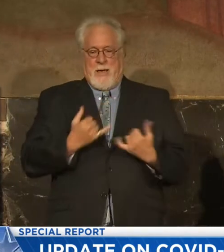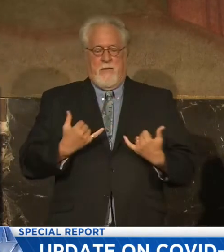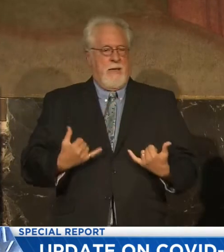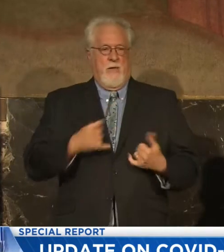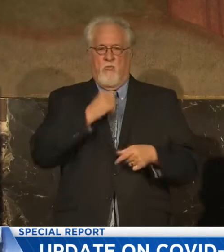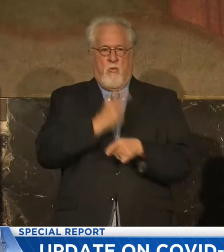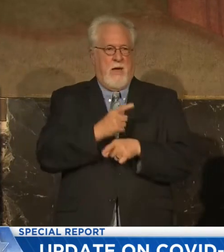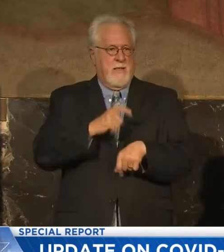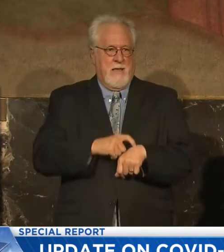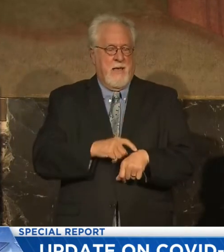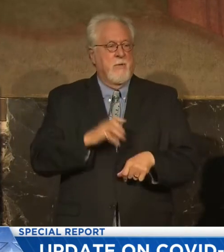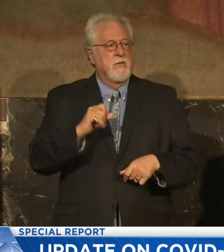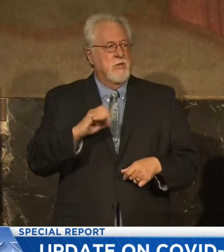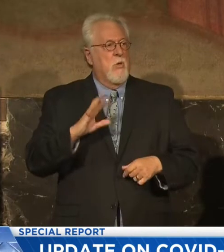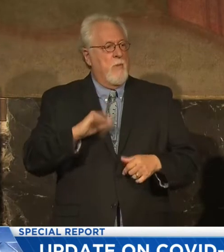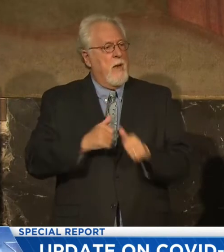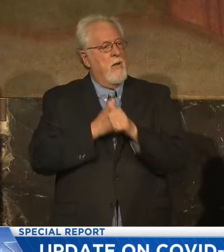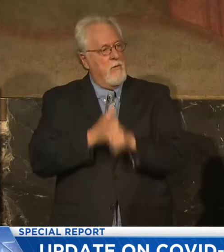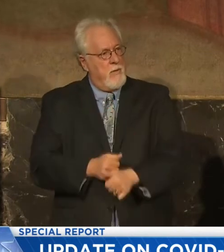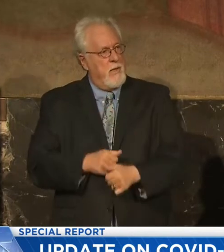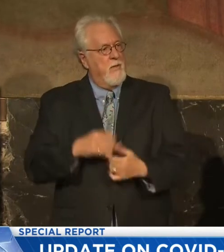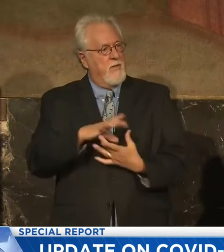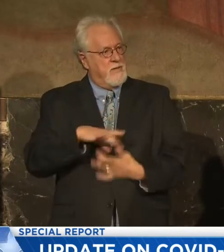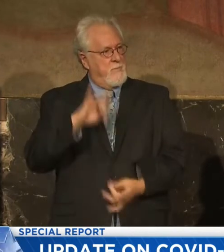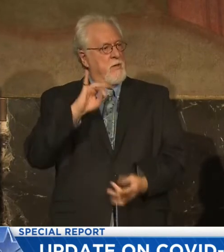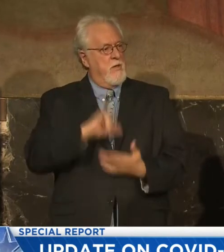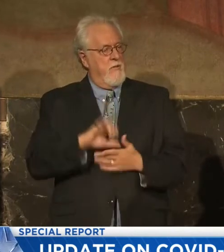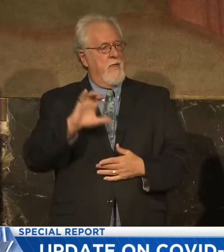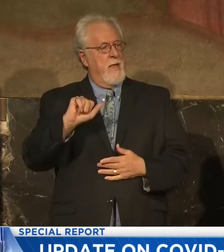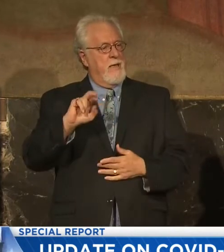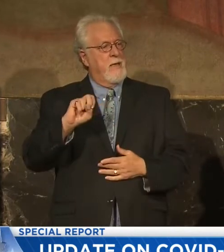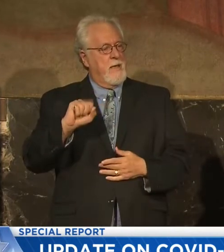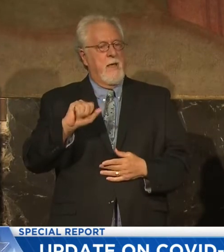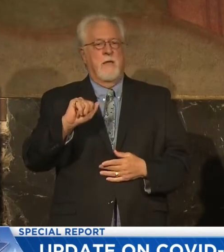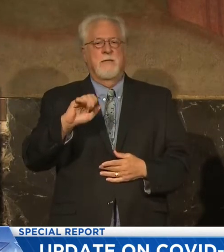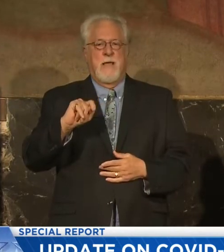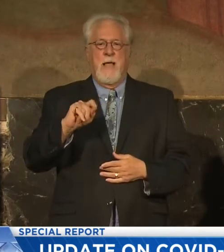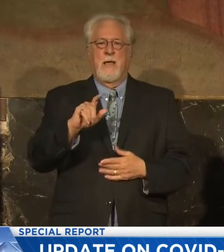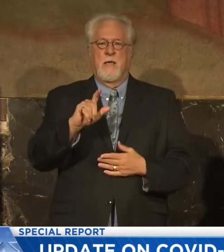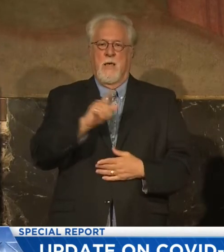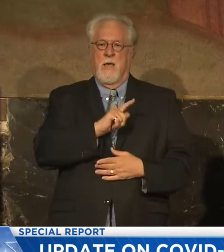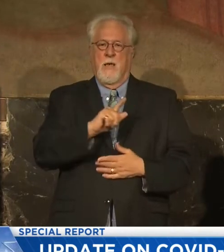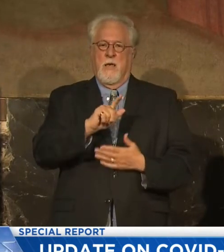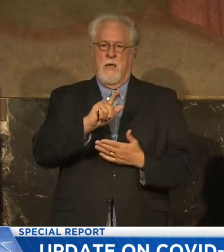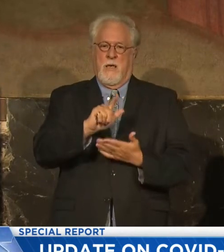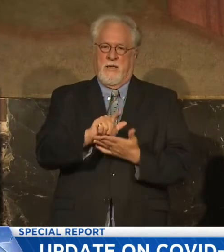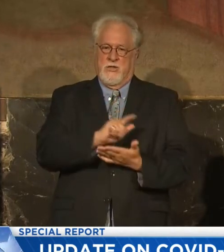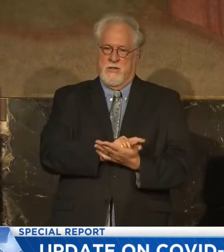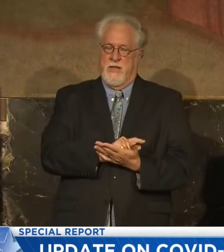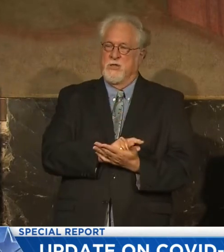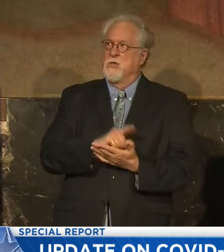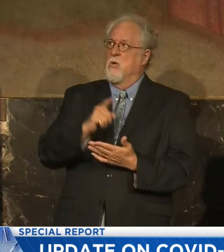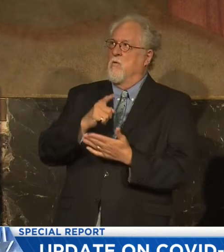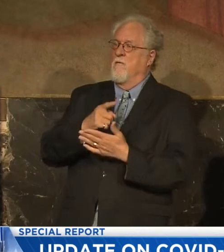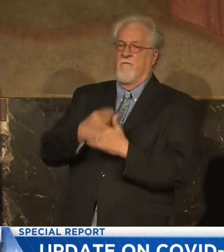SO THERE'S ALL SORTS OF THINGS THAT WE CAN CONSIDER. I JUST DON'T THINK NOW IS THE RIGHT TIME TO DO IT.